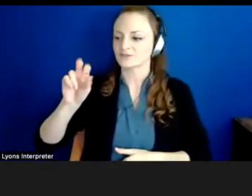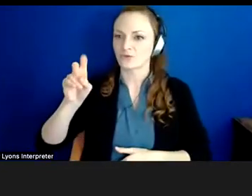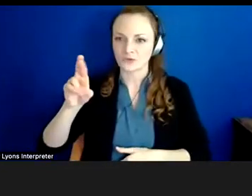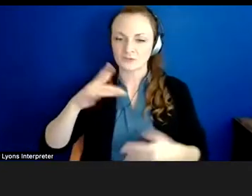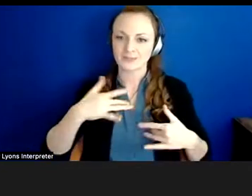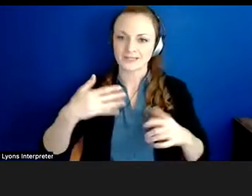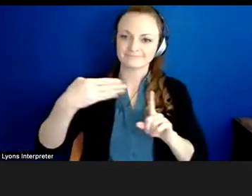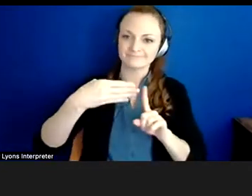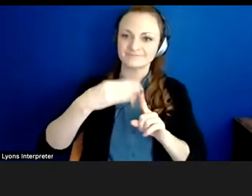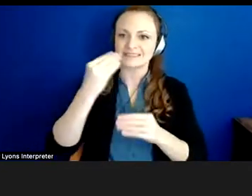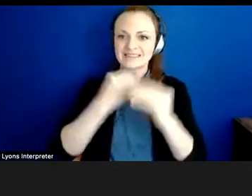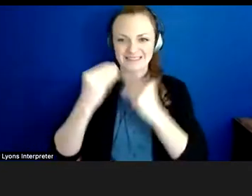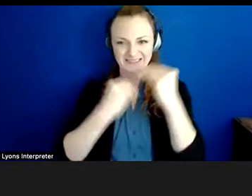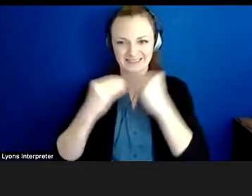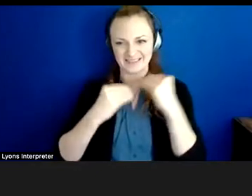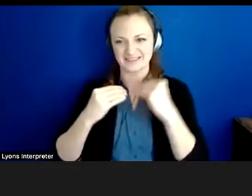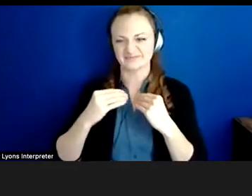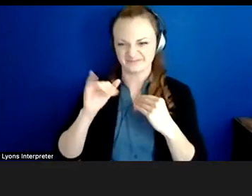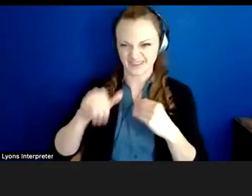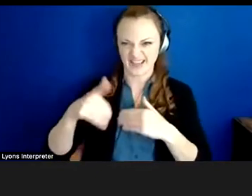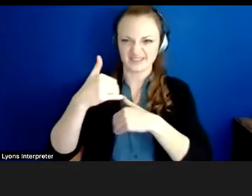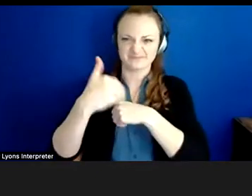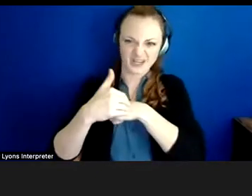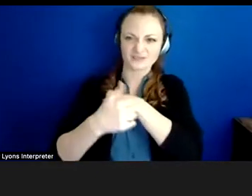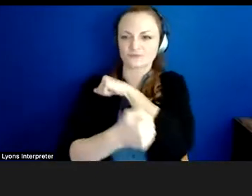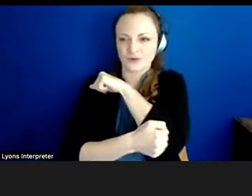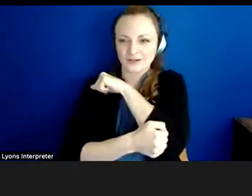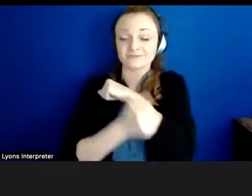19:08:13 It was something different in the Bible, obviously, than what it is now.